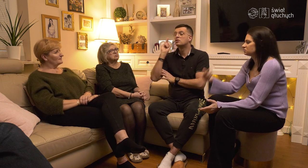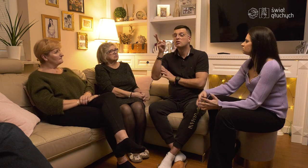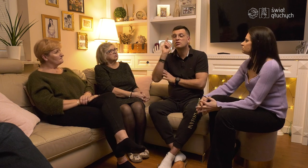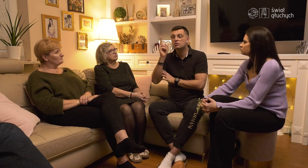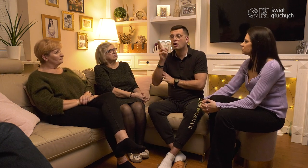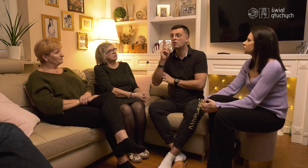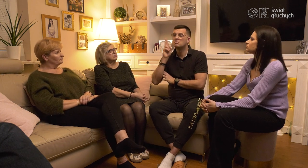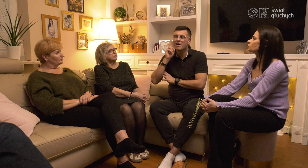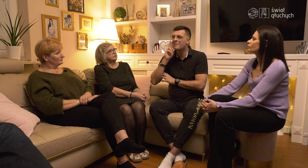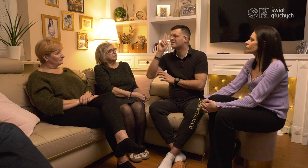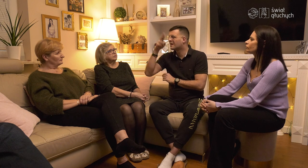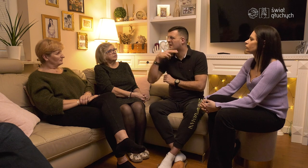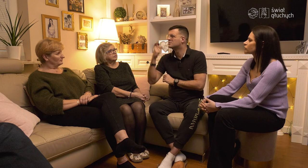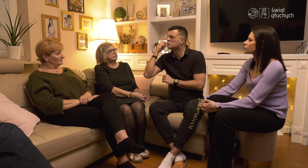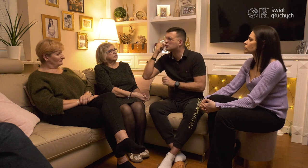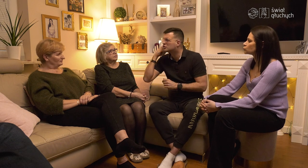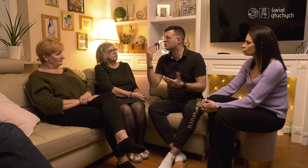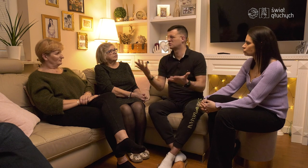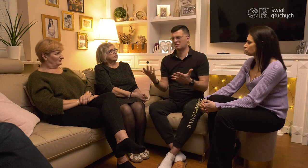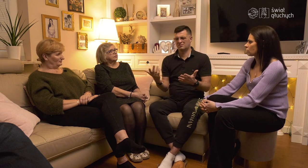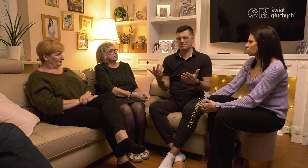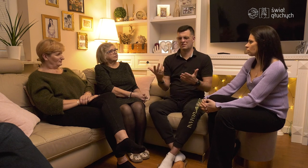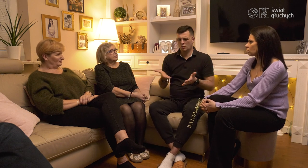[Rafał]: If mom and dad are hearing,